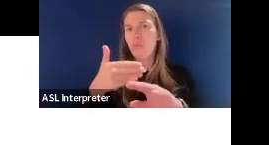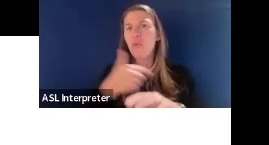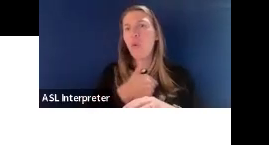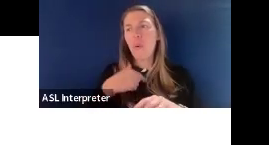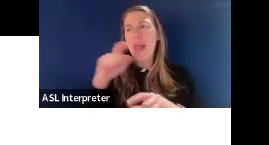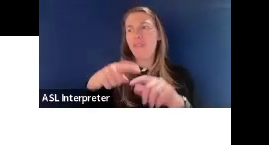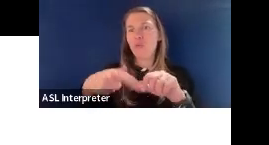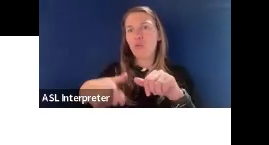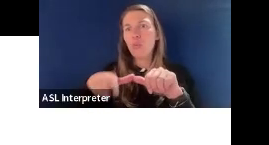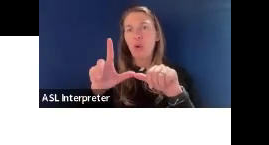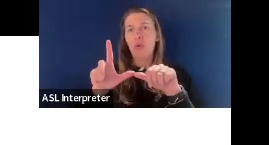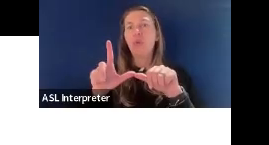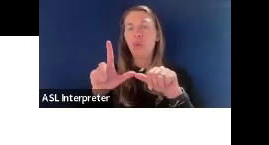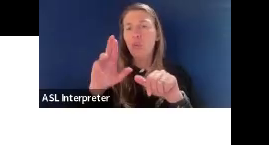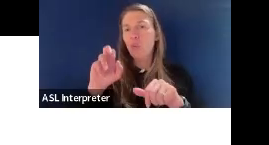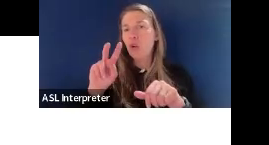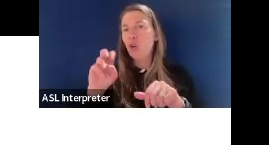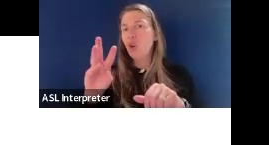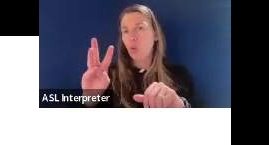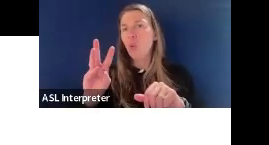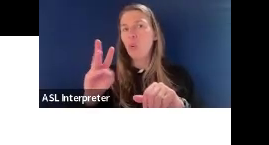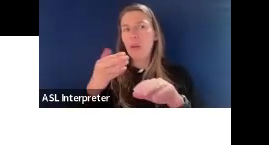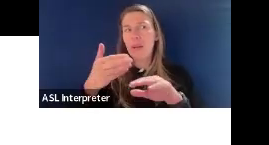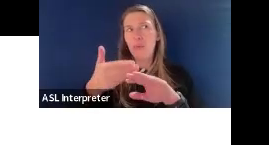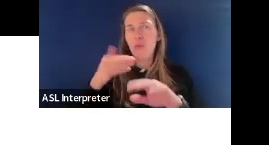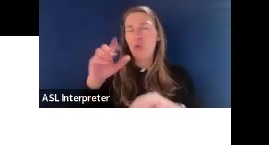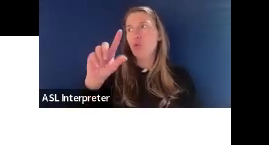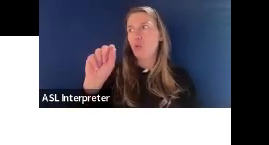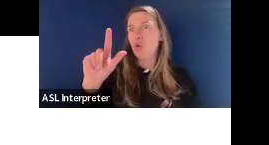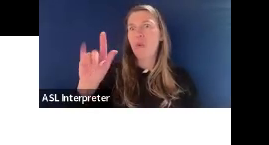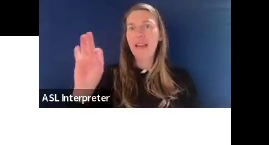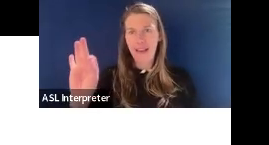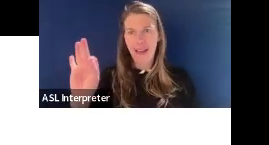you know, before we have to renew that way though